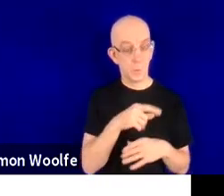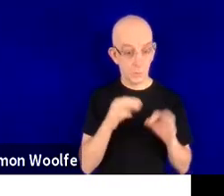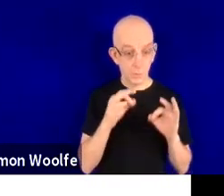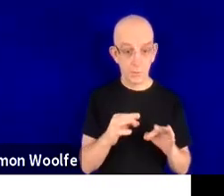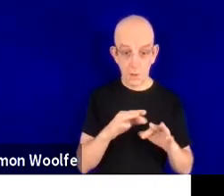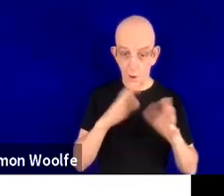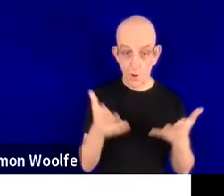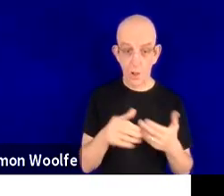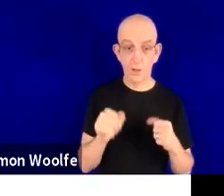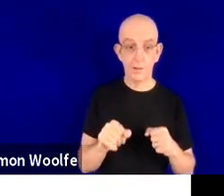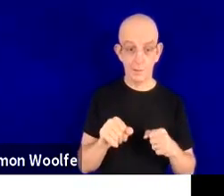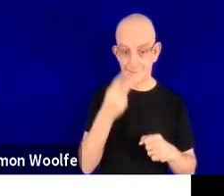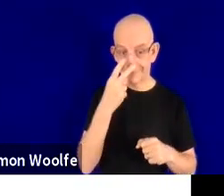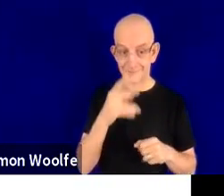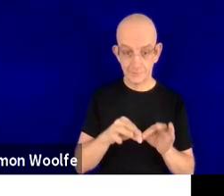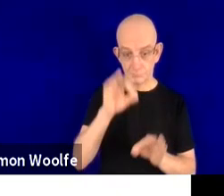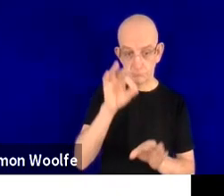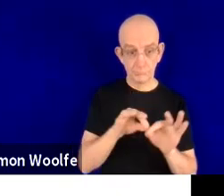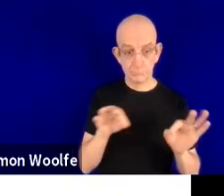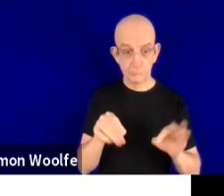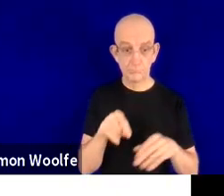And what are the human resources that you can use to do that?